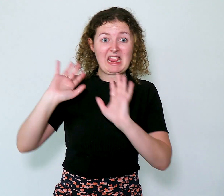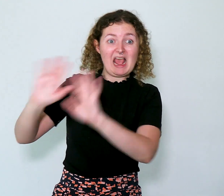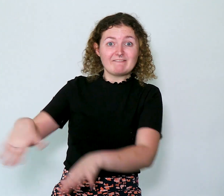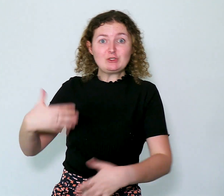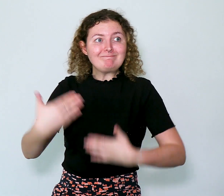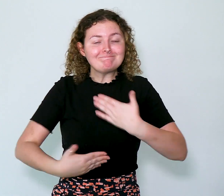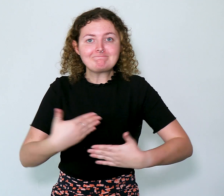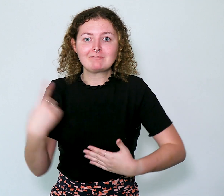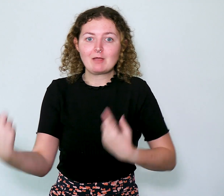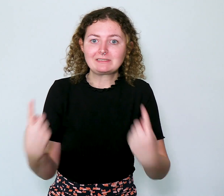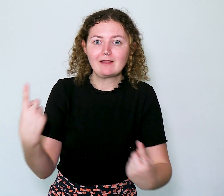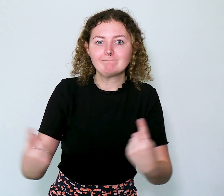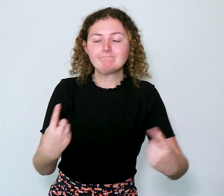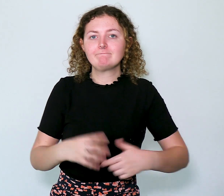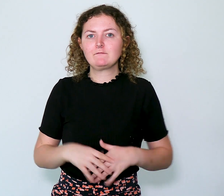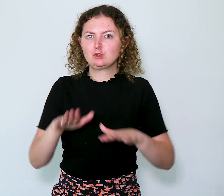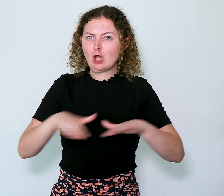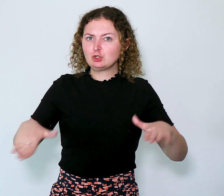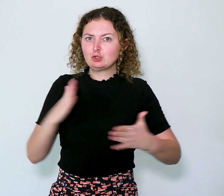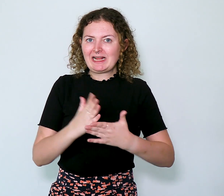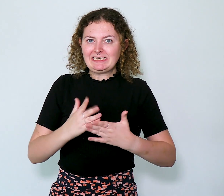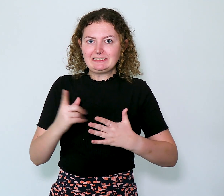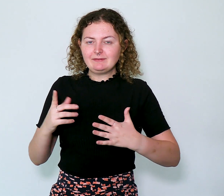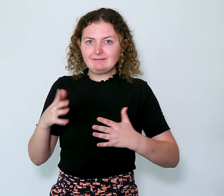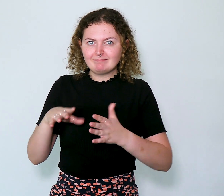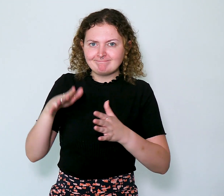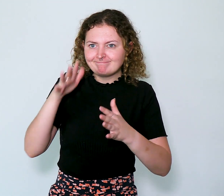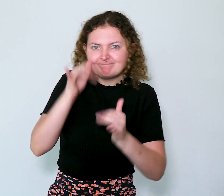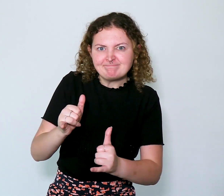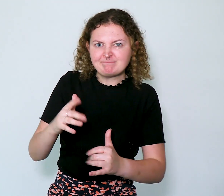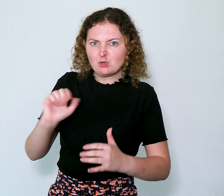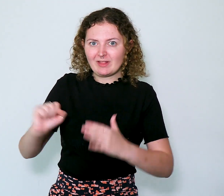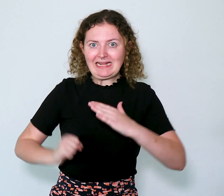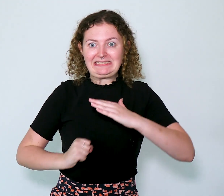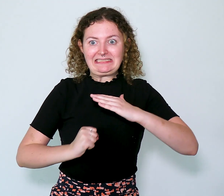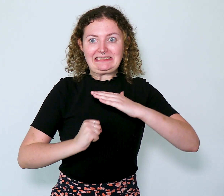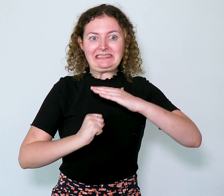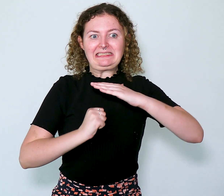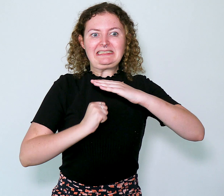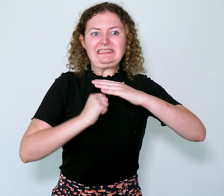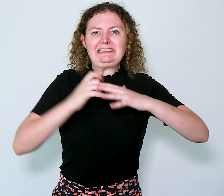Left to fend for themselves, the children are tested to their limits